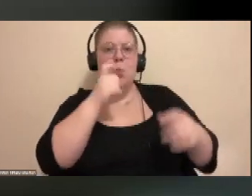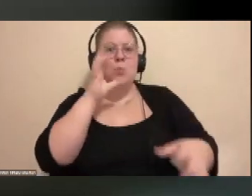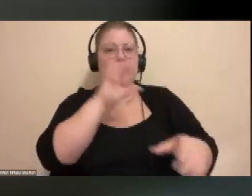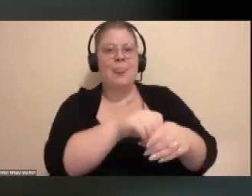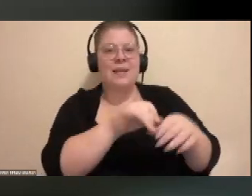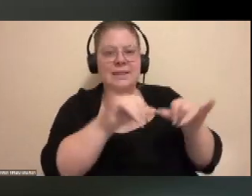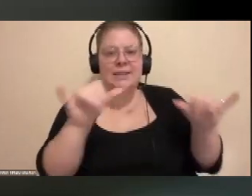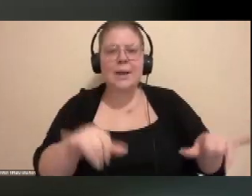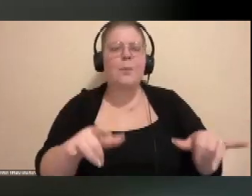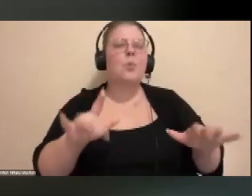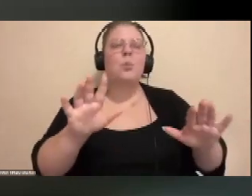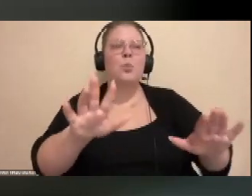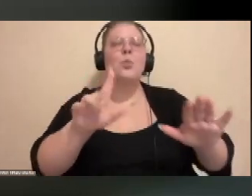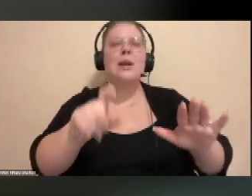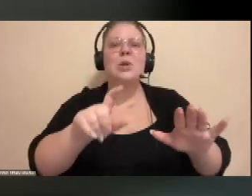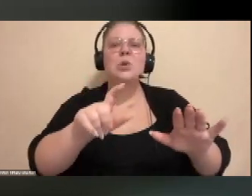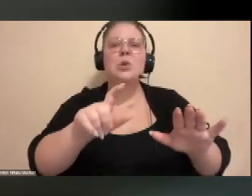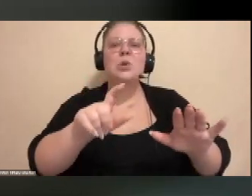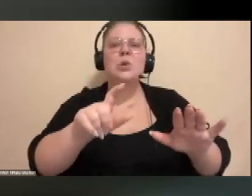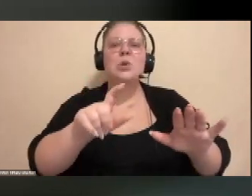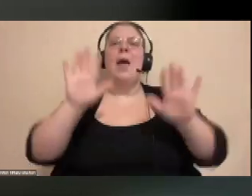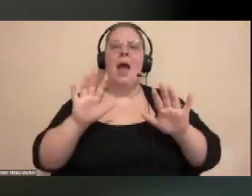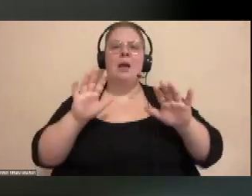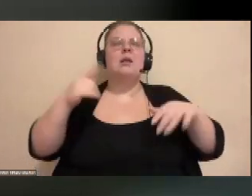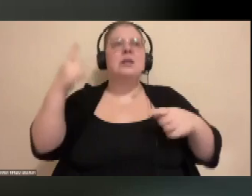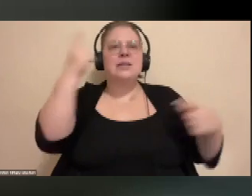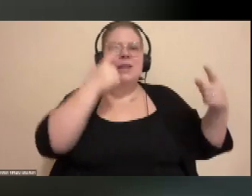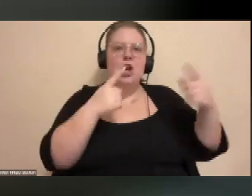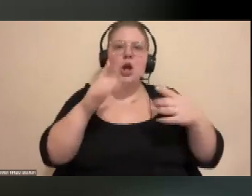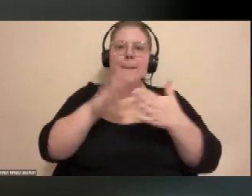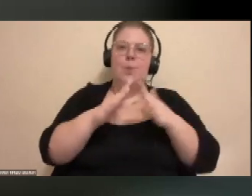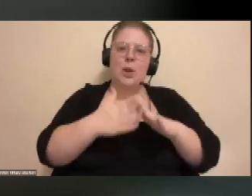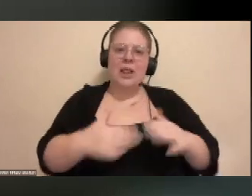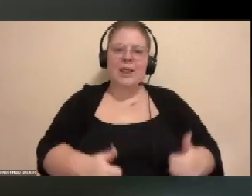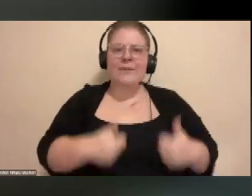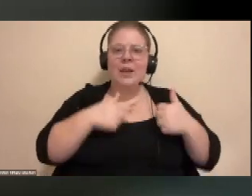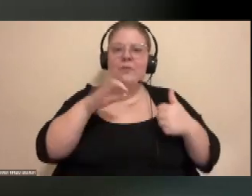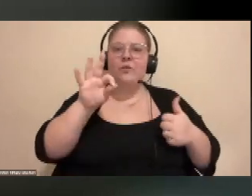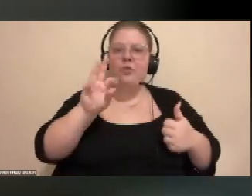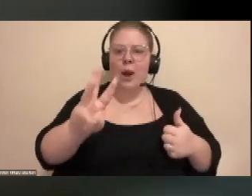we use for community living. What community living means to